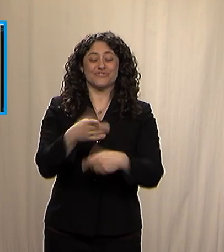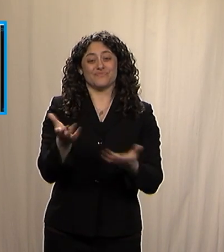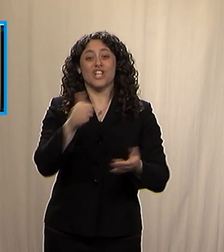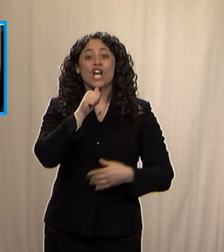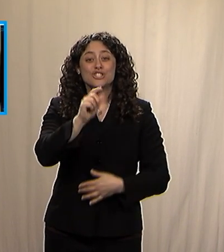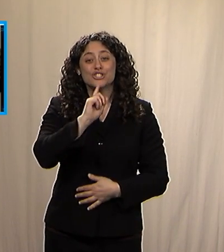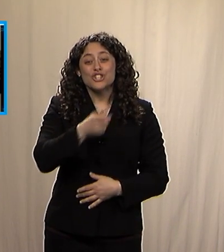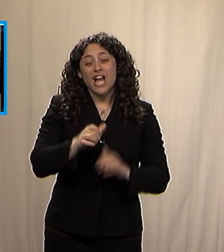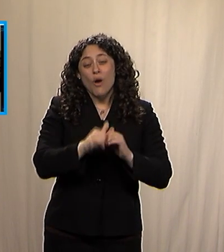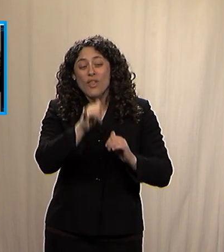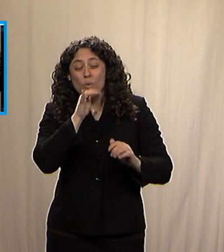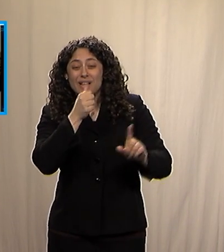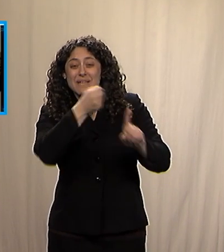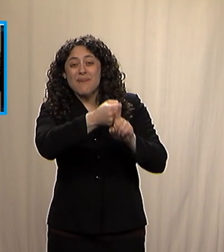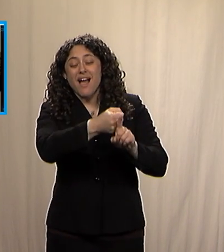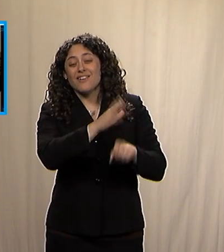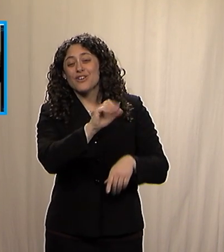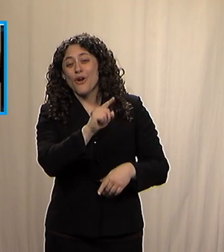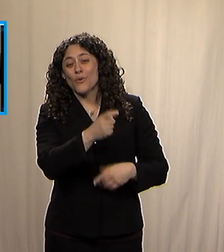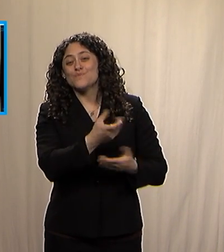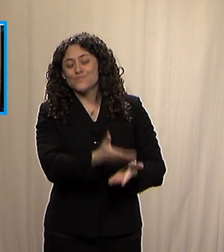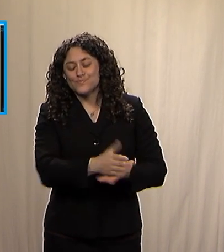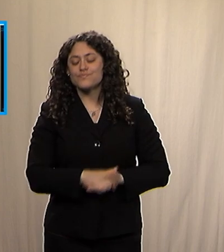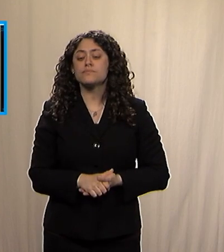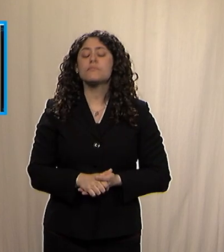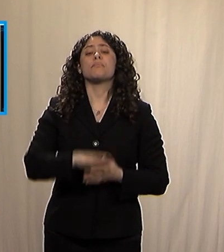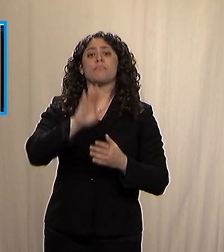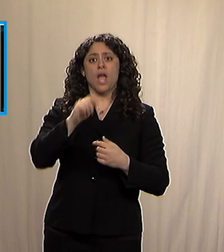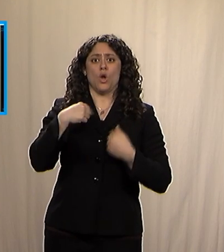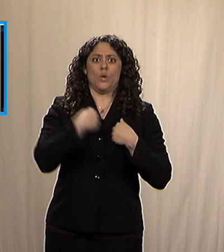But found that as both educators and interpreters